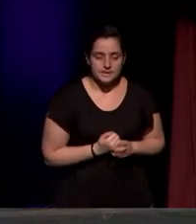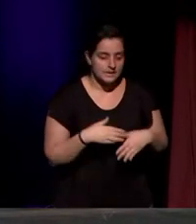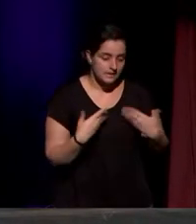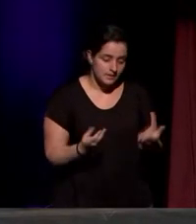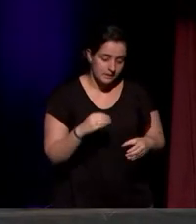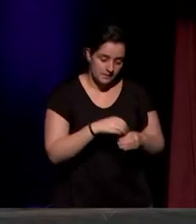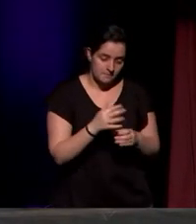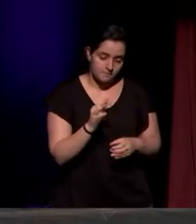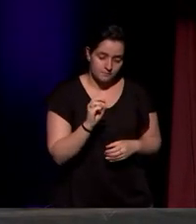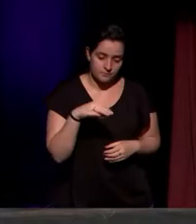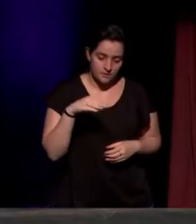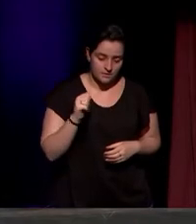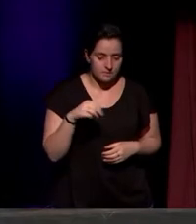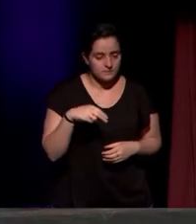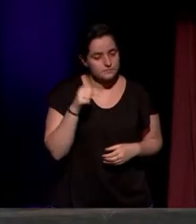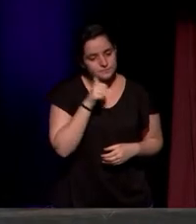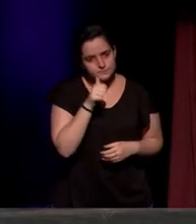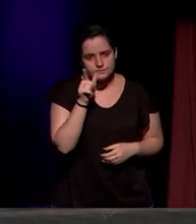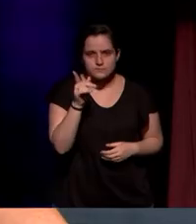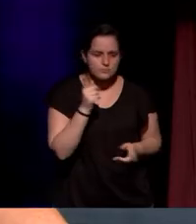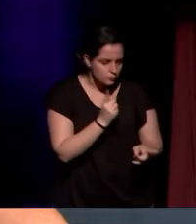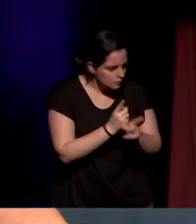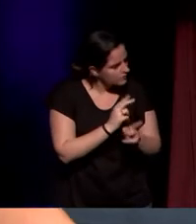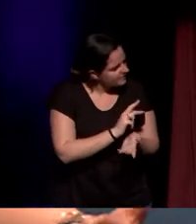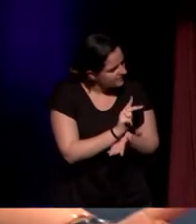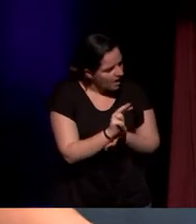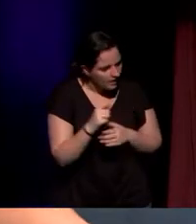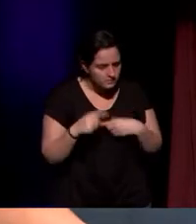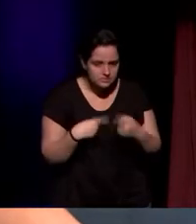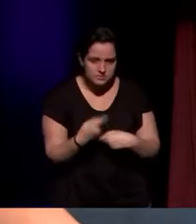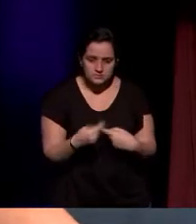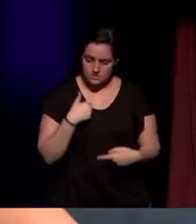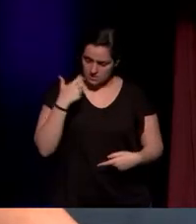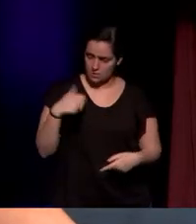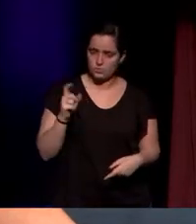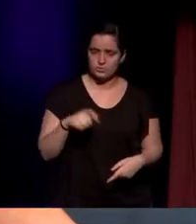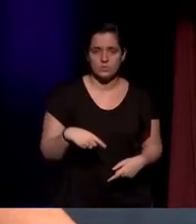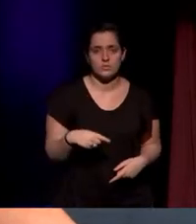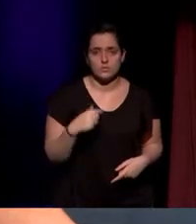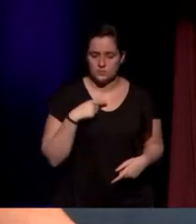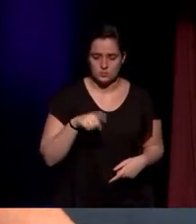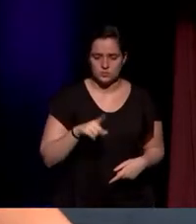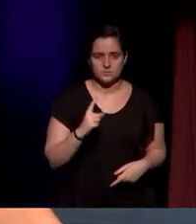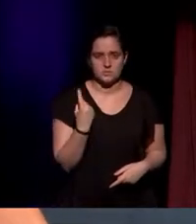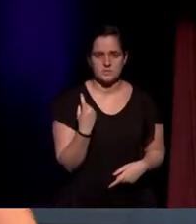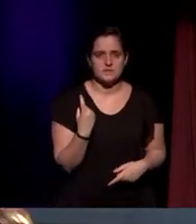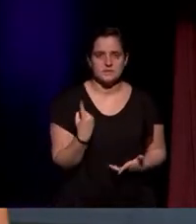there are several generations, I'm one of them, I'm not the first,